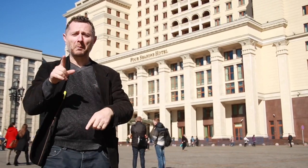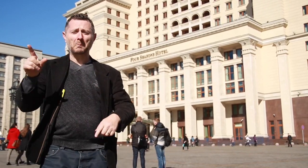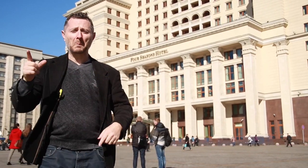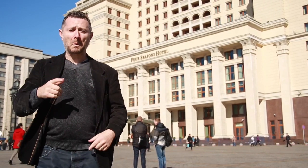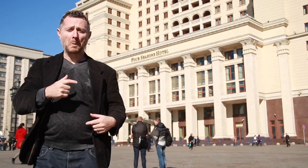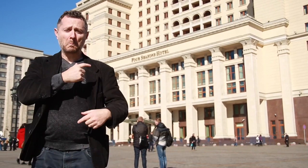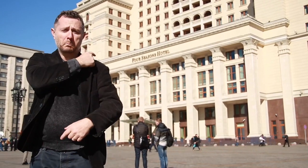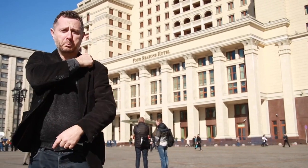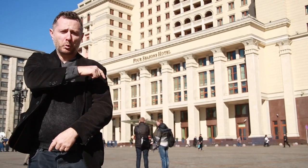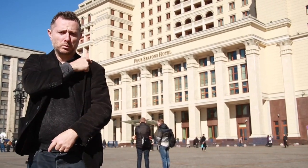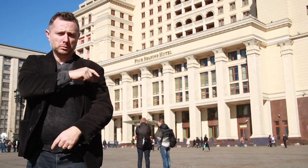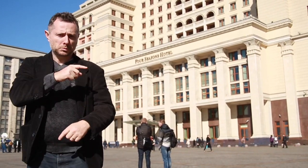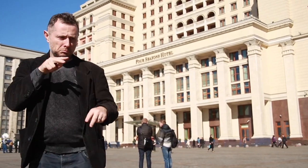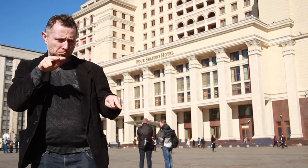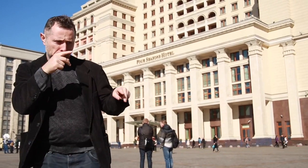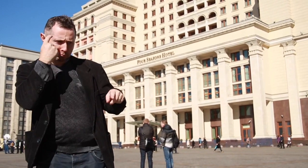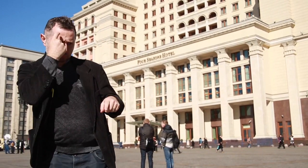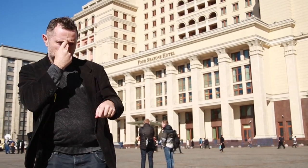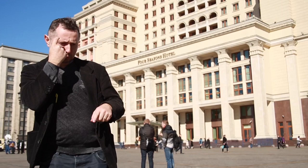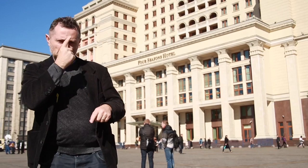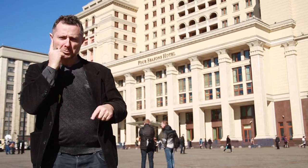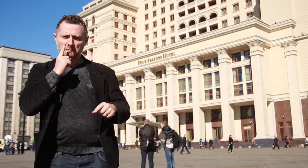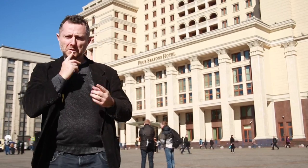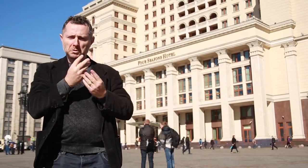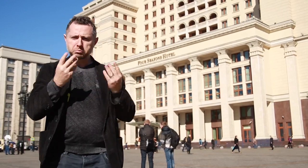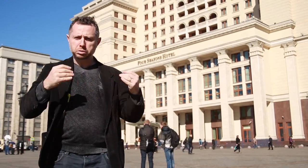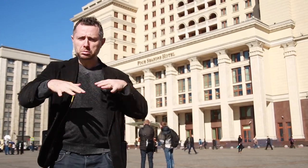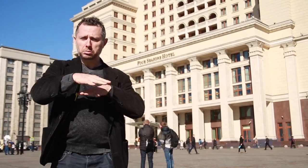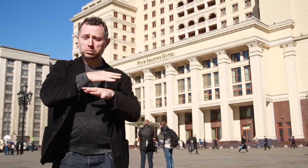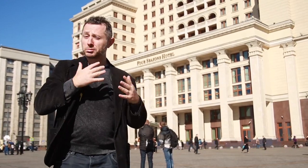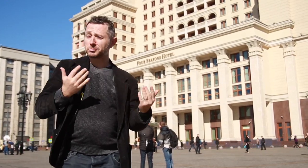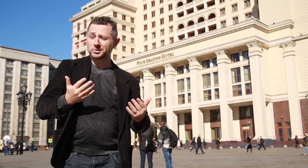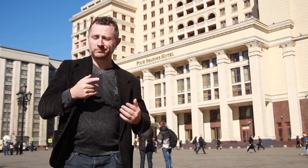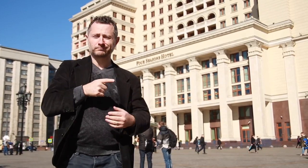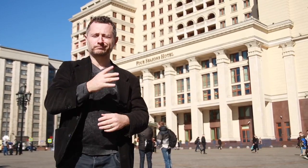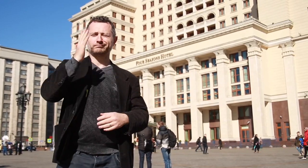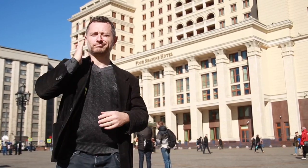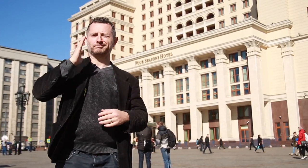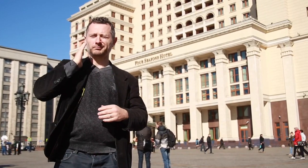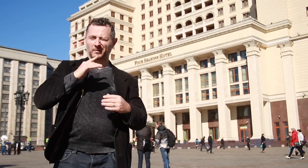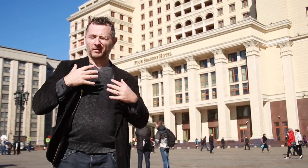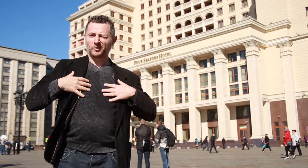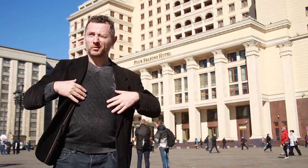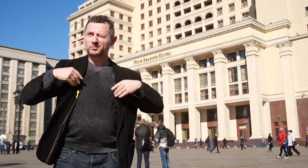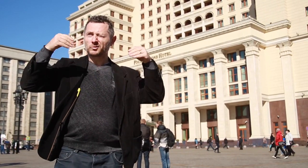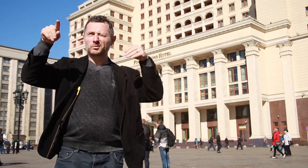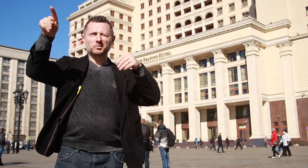the stores. Deaf people would not find out what was for sale until they got to the front. Because of limited inventory, the stores